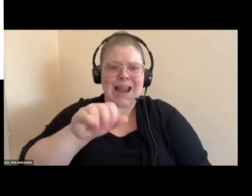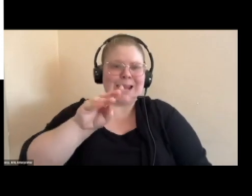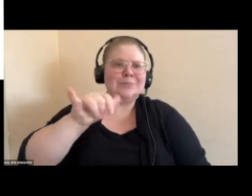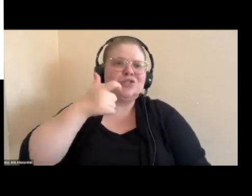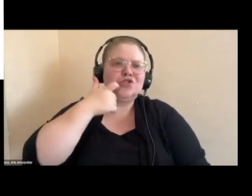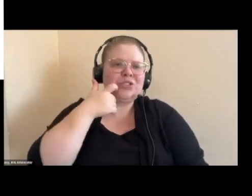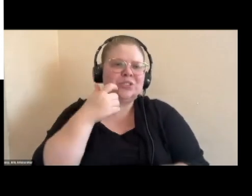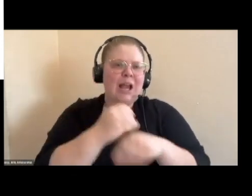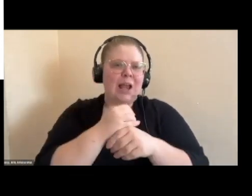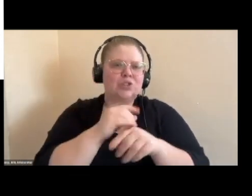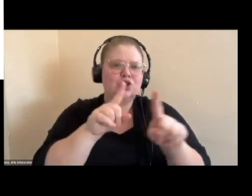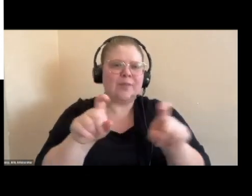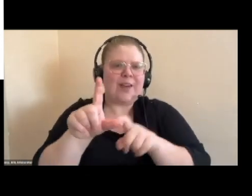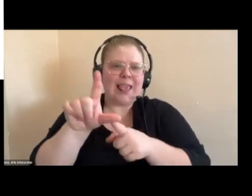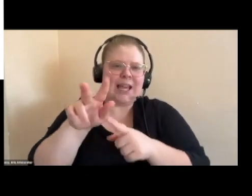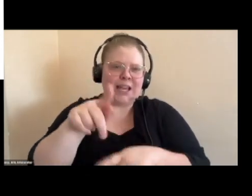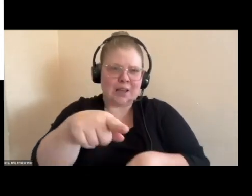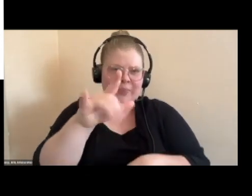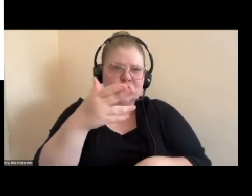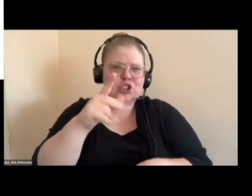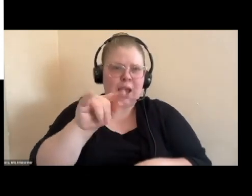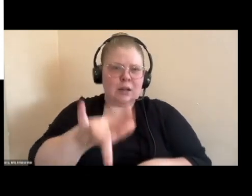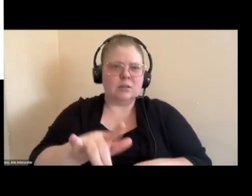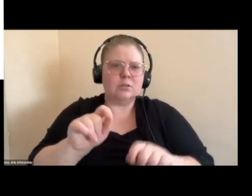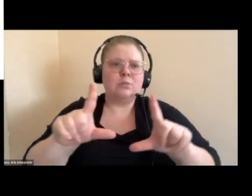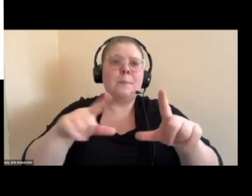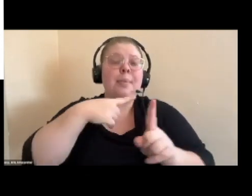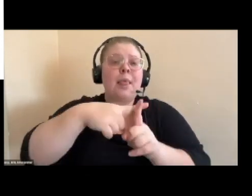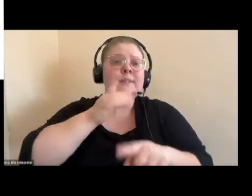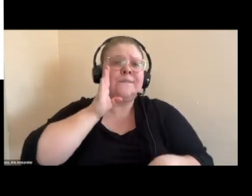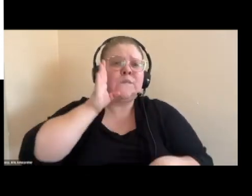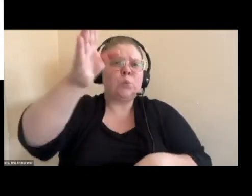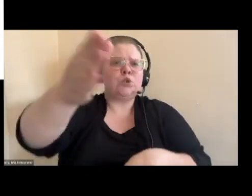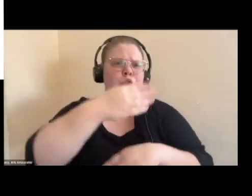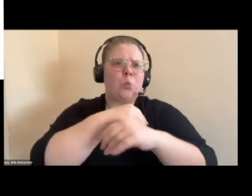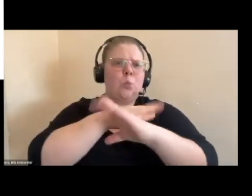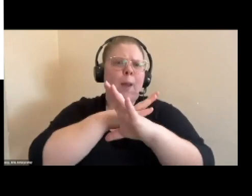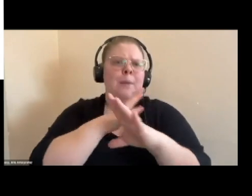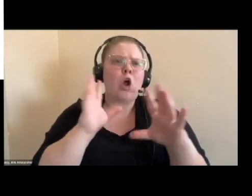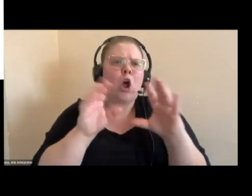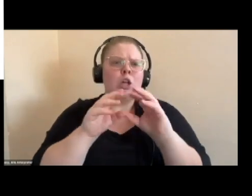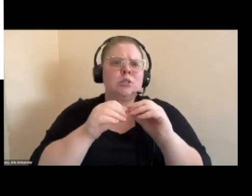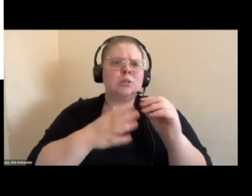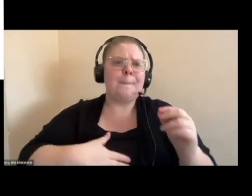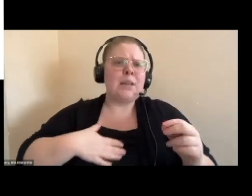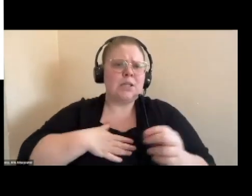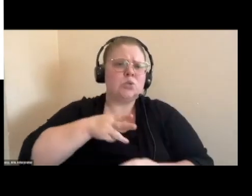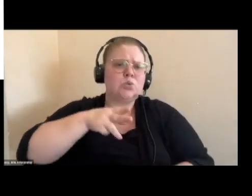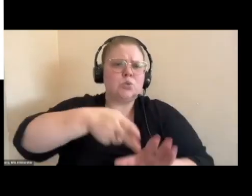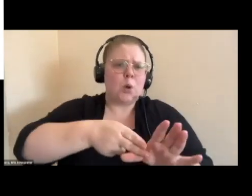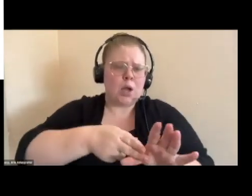join us for the future webinars that we highlighted at the beginning, the panel discussion,